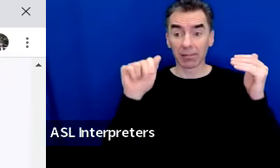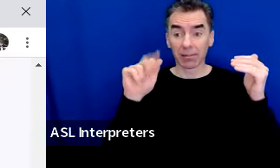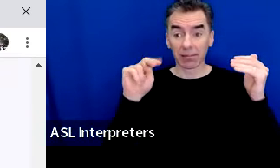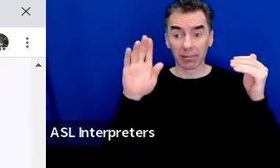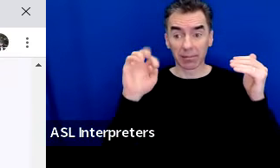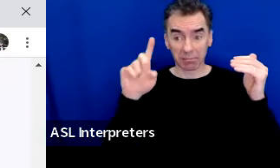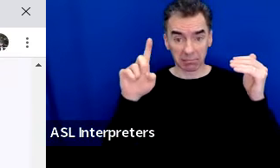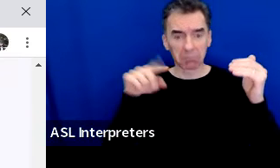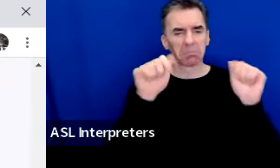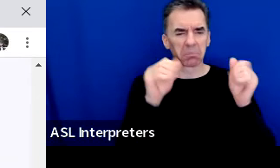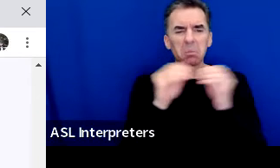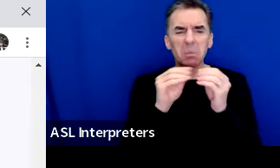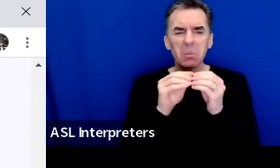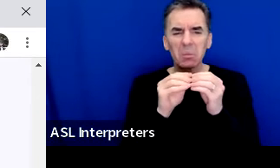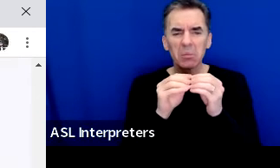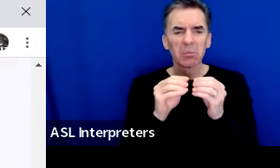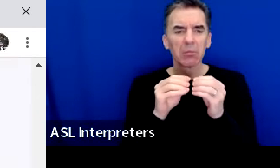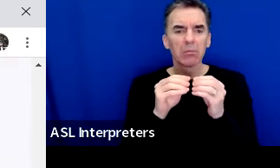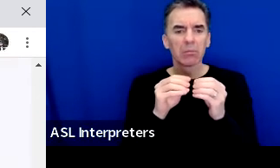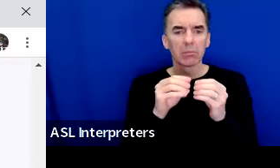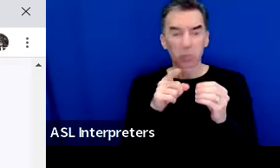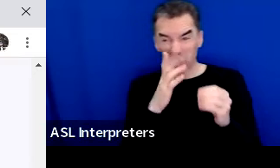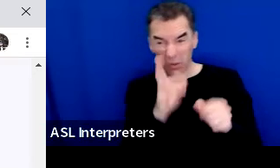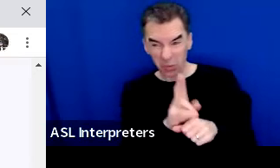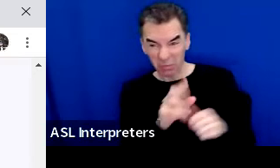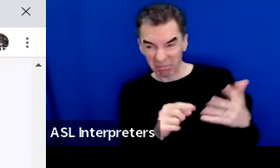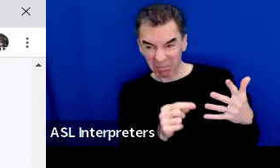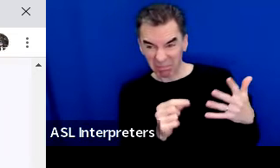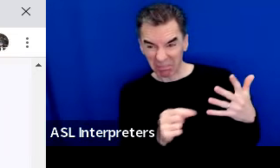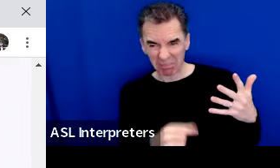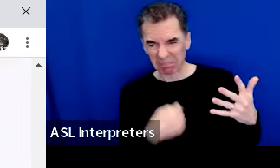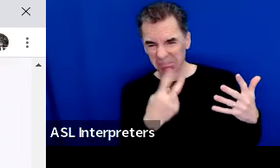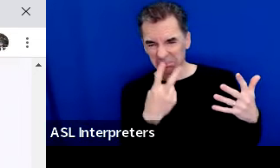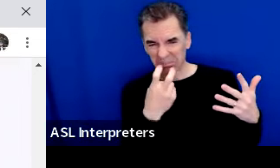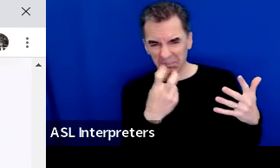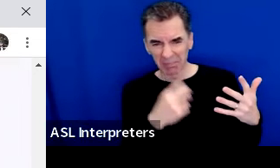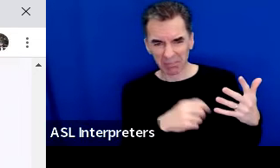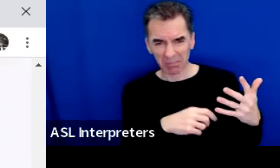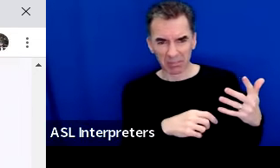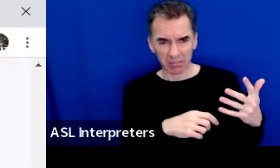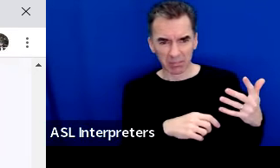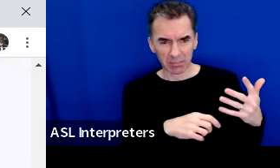I don't think you'll ever do changing the sea that that has to like changing the randomization, how it works and stuff,